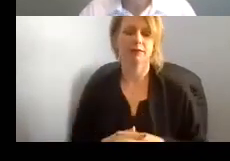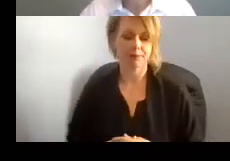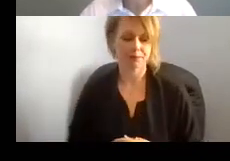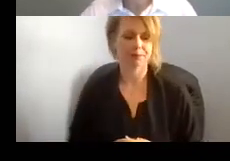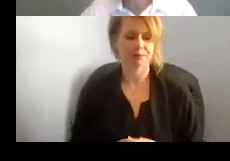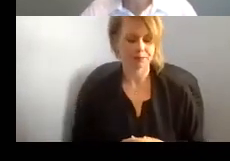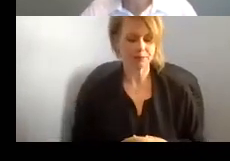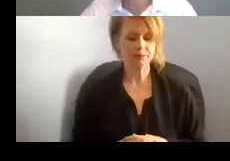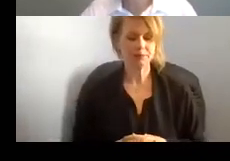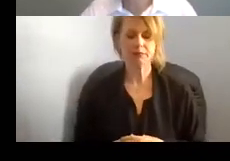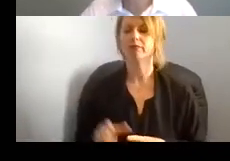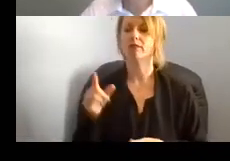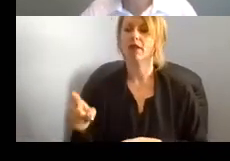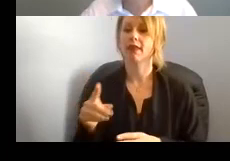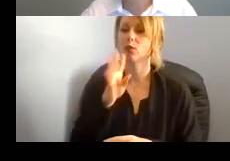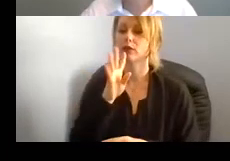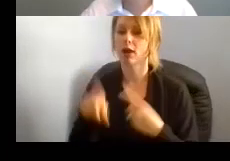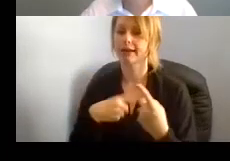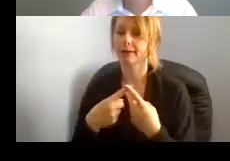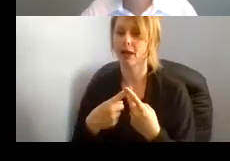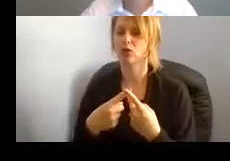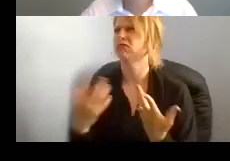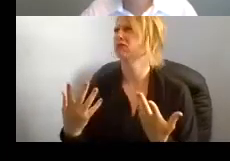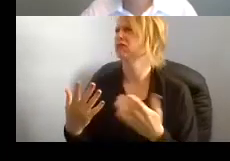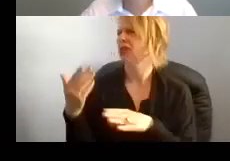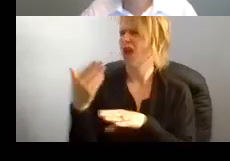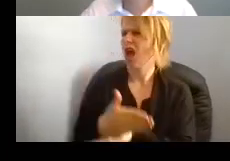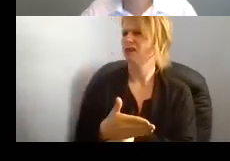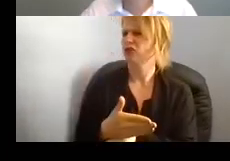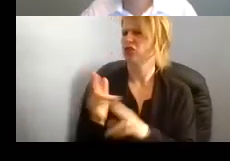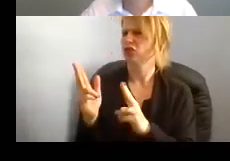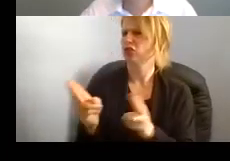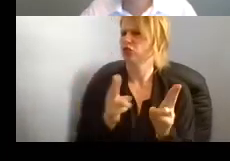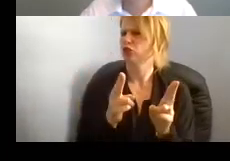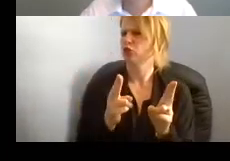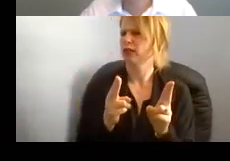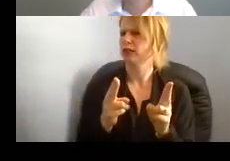And they were talking about the fact – this was after the shooting that had happened at Sandy Hook Elementary School.